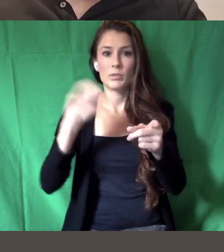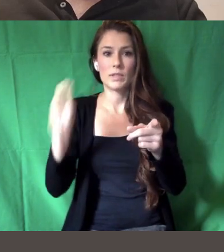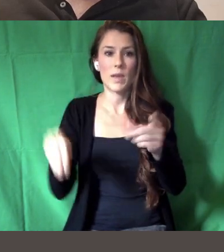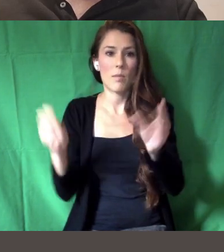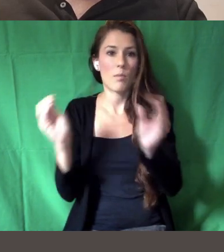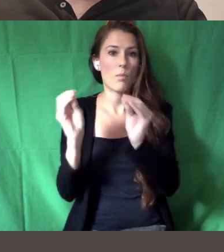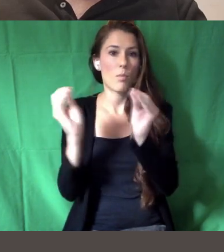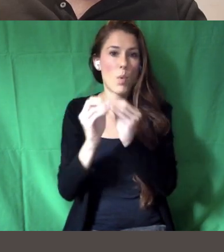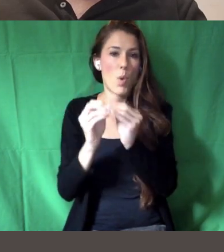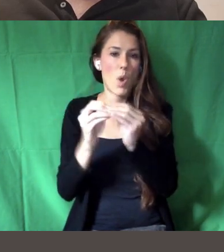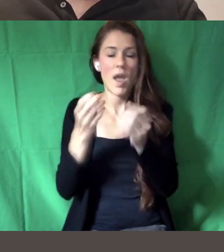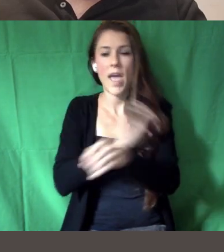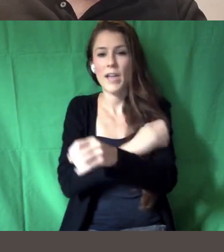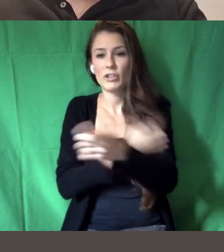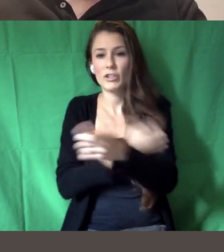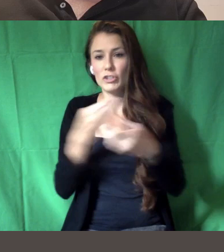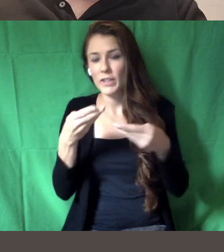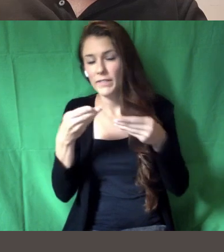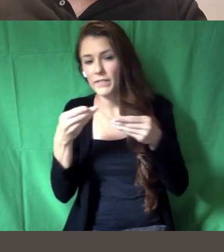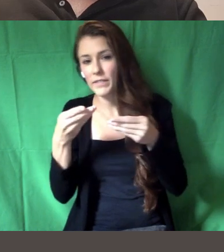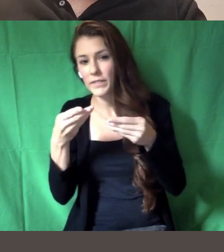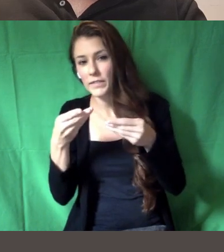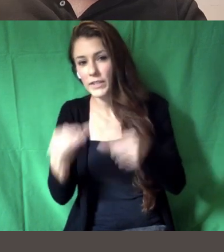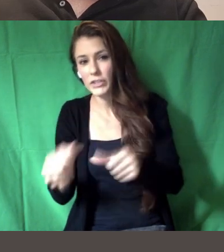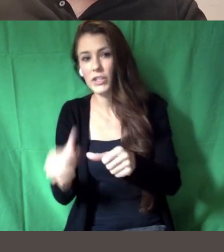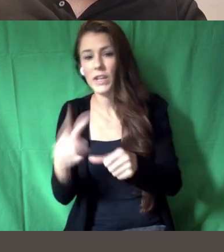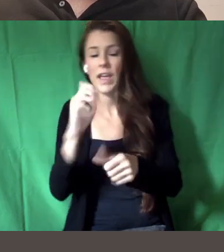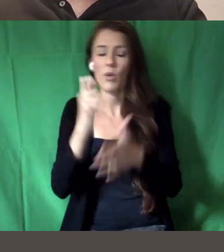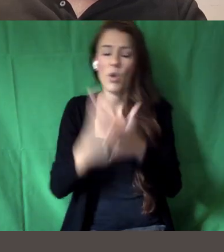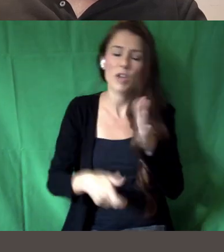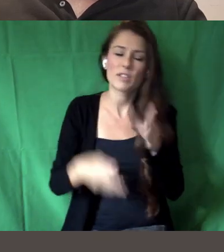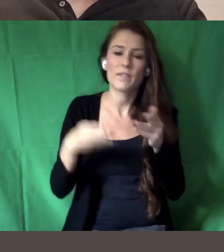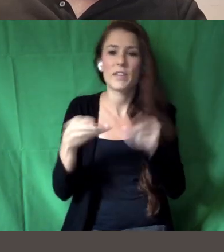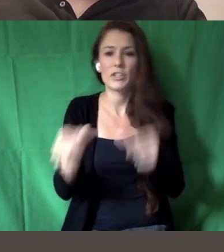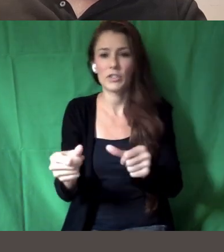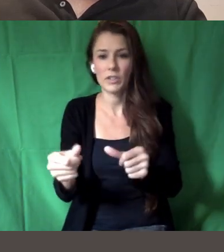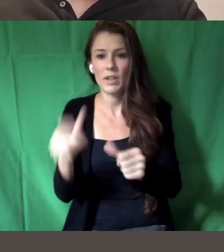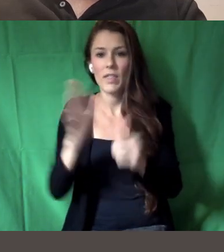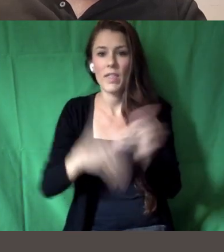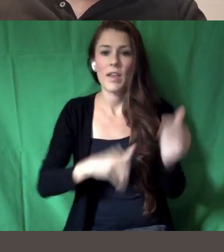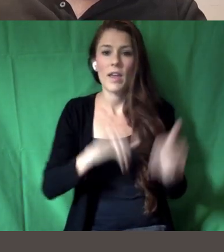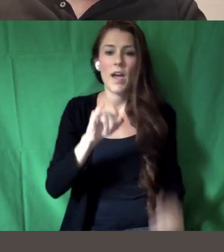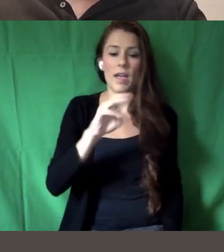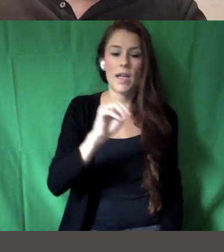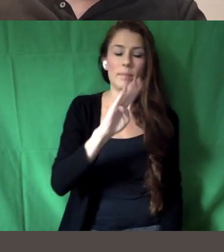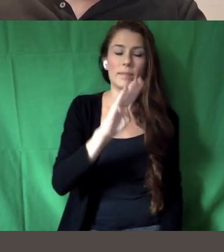advertised as more environment-friendly and more cost efficient than Intel and AMD-based CPUs.